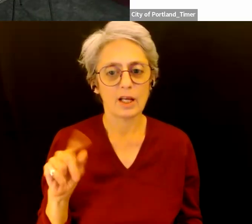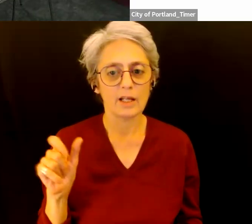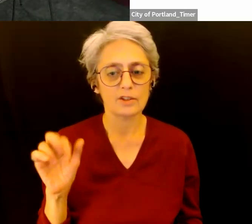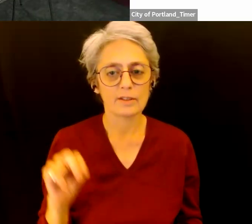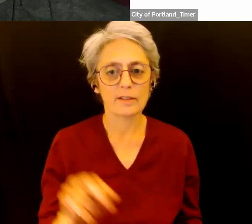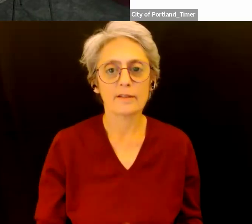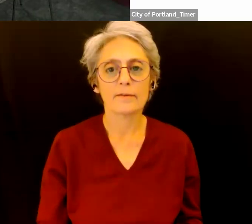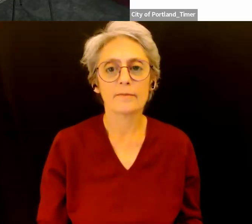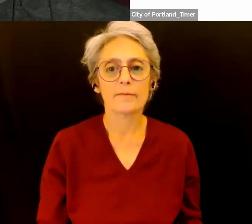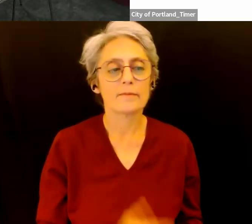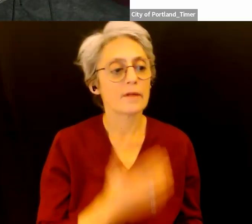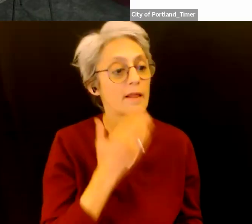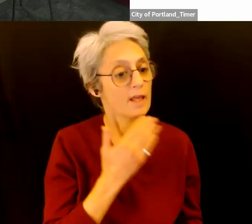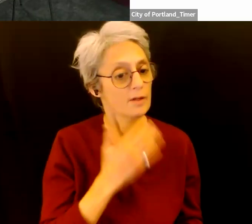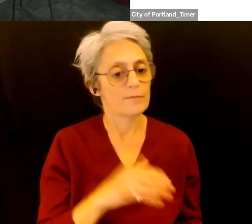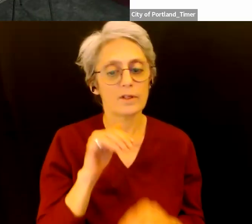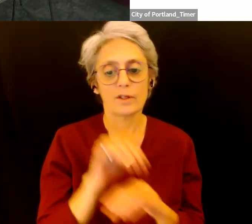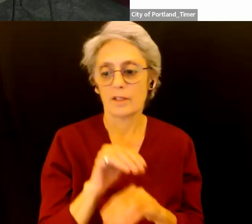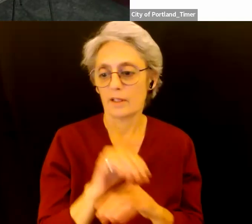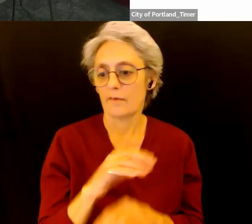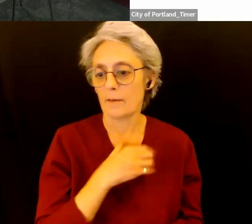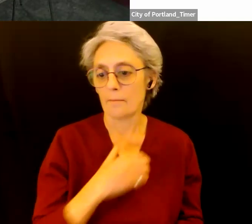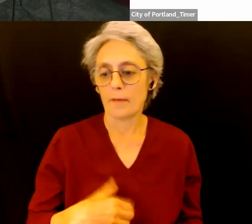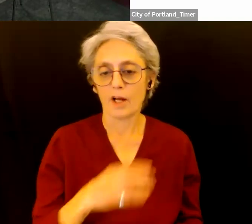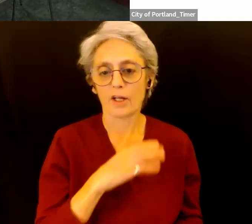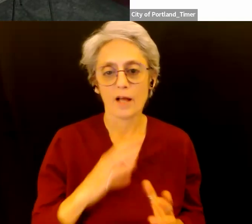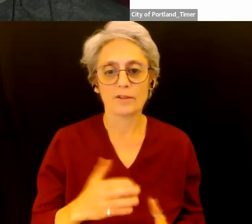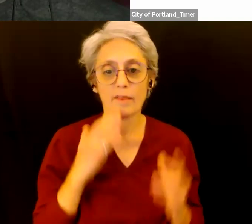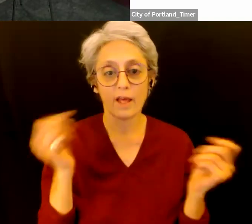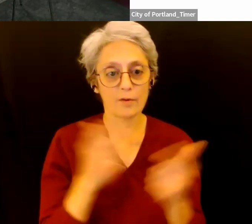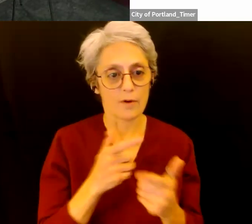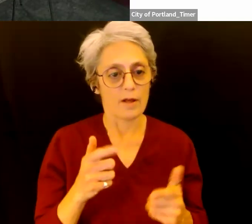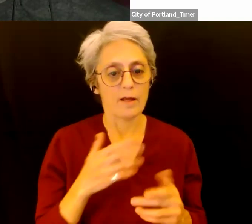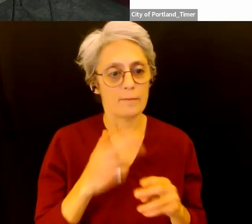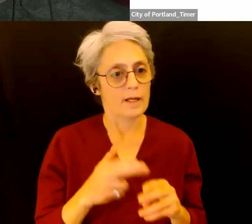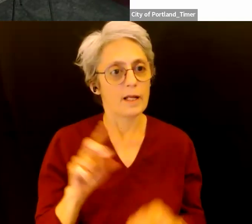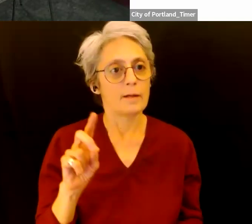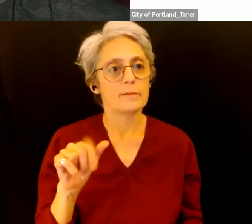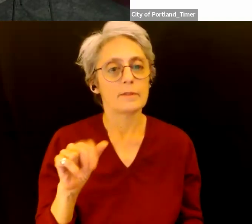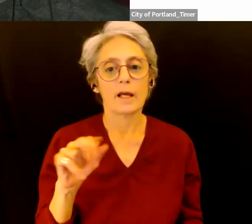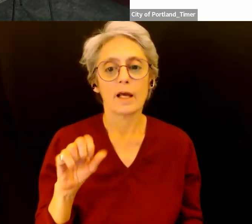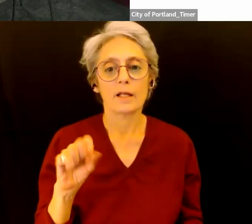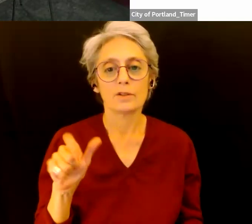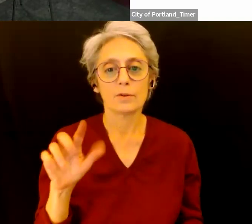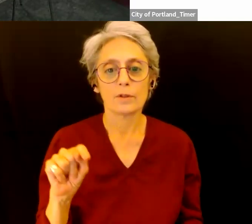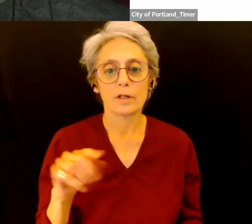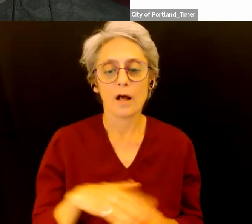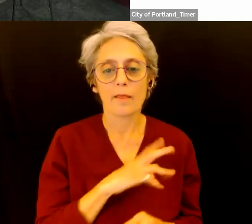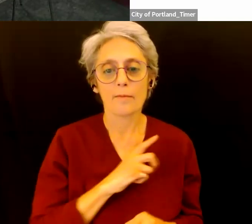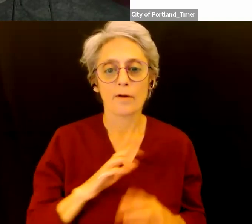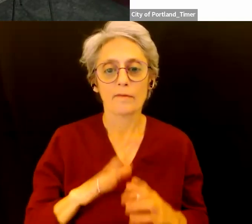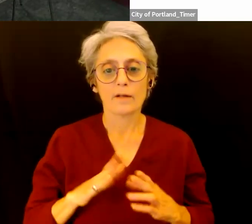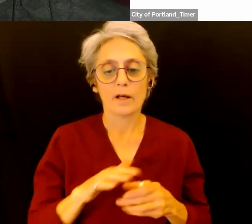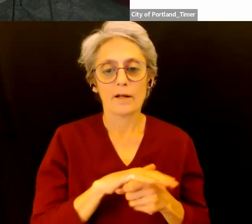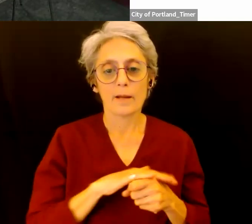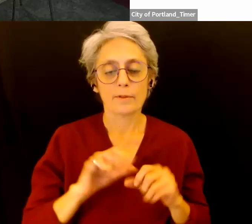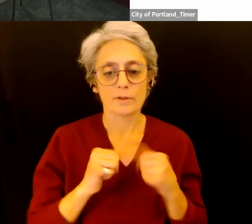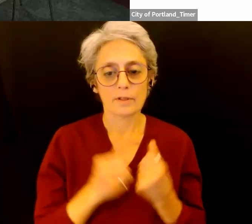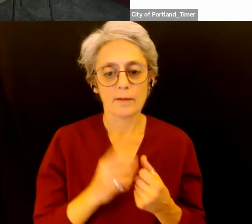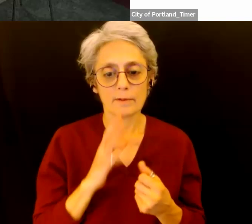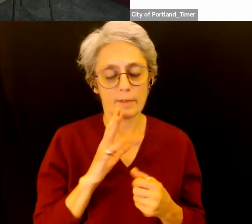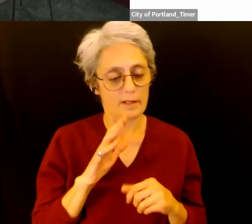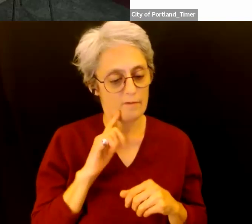Thank you. Good evening, Mayor and Councillors. Thank you all. My name is Diana Stewart. I'm on the board of the Downtown Neighborhood Association. I'm speaking on my own behalf tonight.